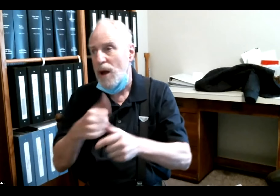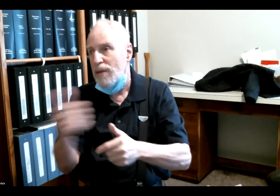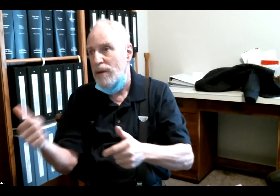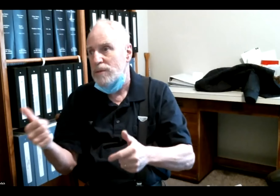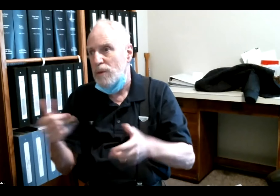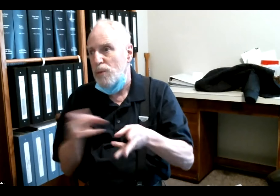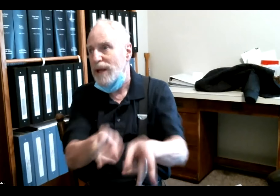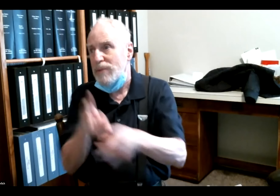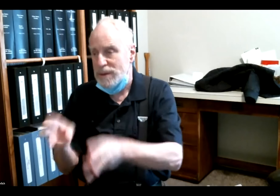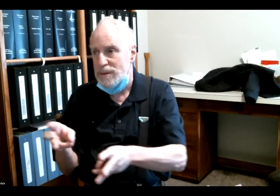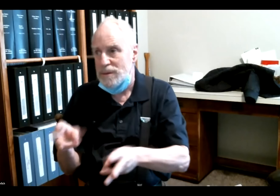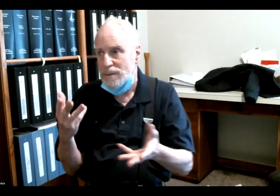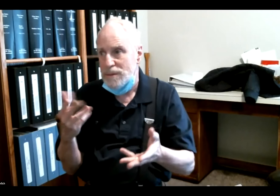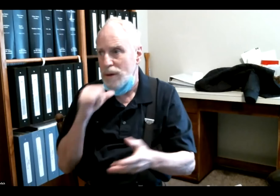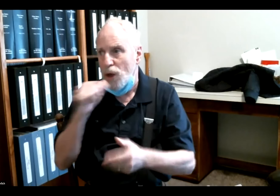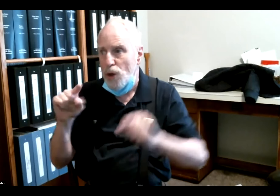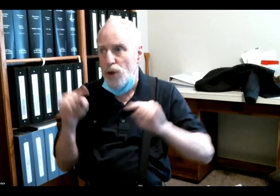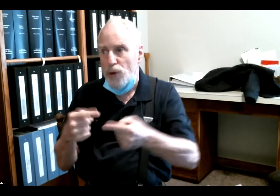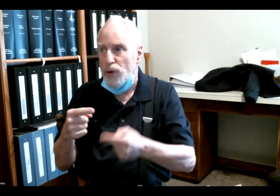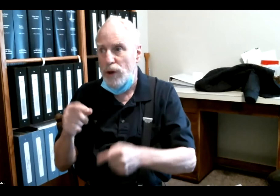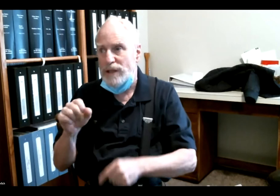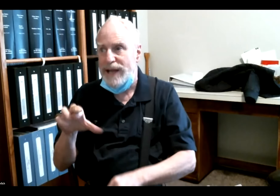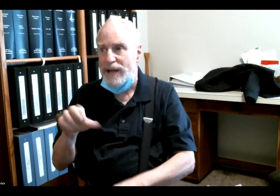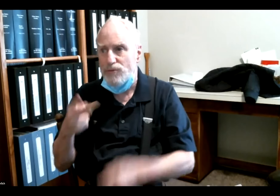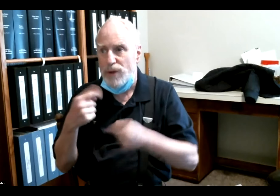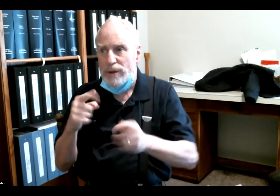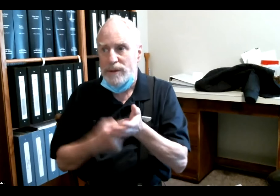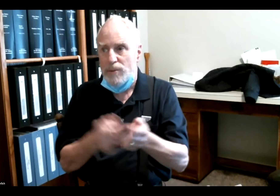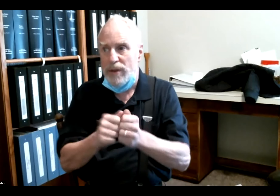all of that stuff to her bosses? And maybe talk about different ways. I don't think it